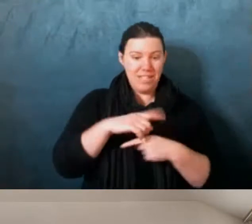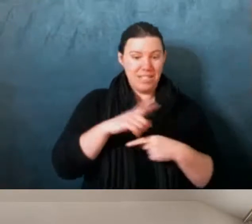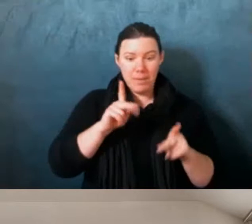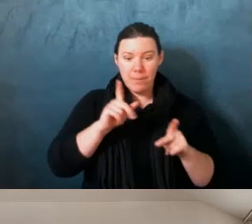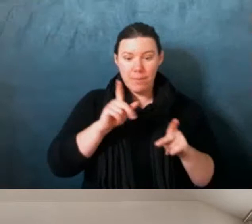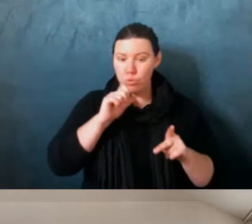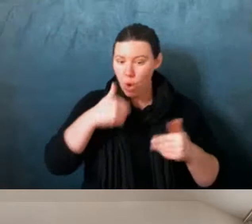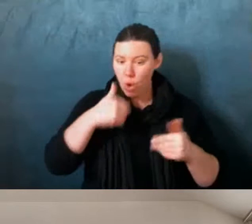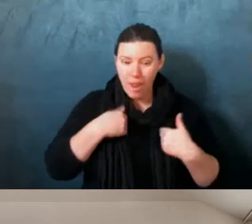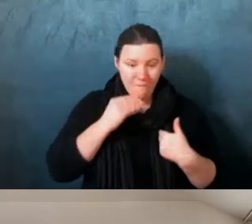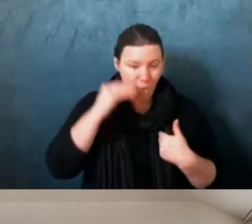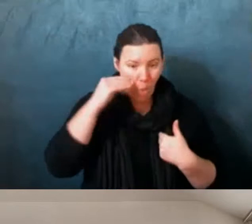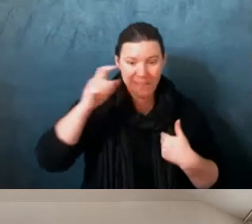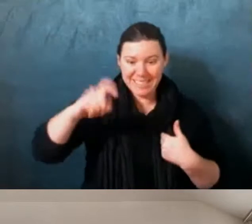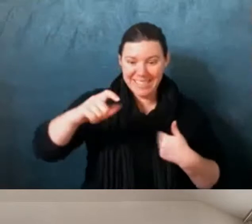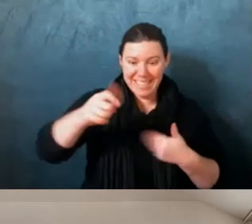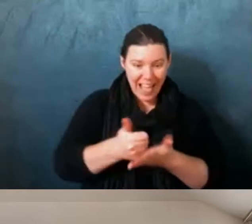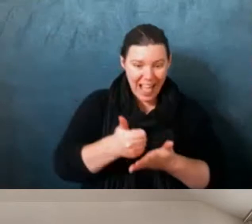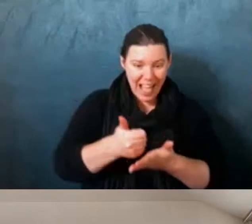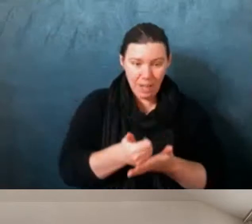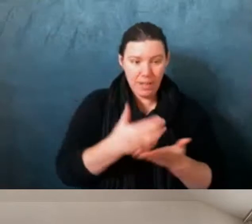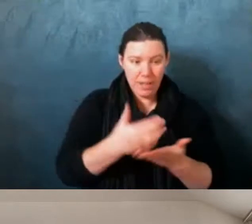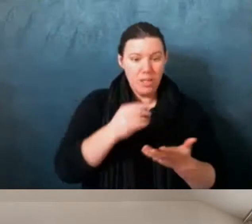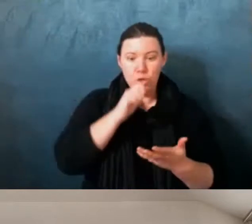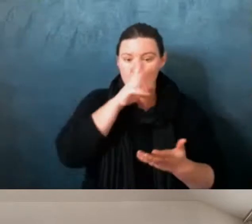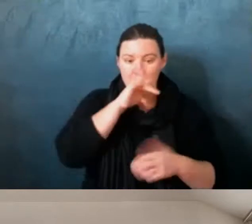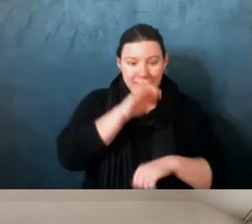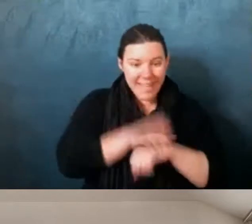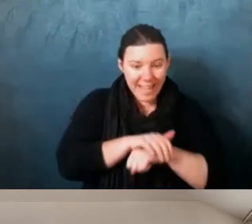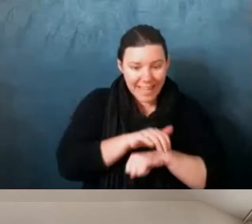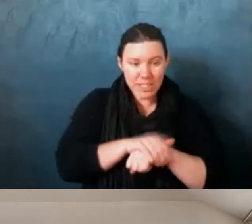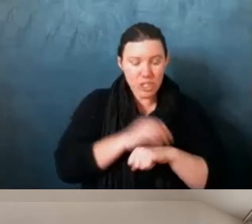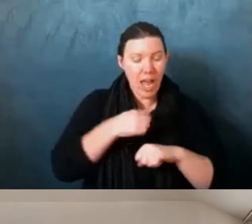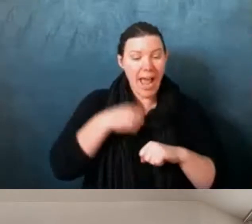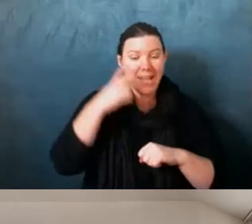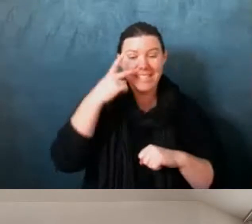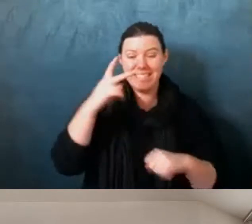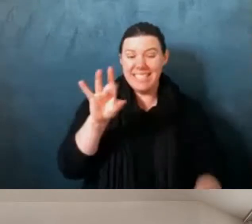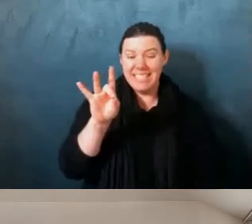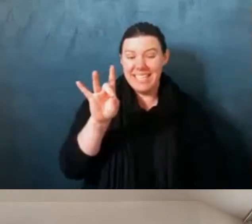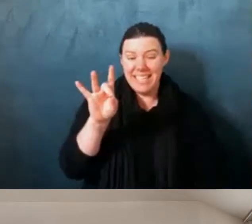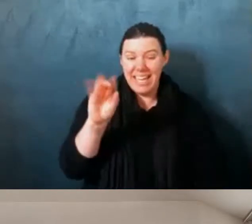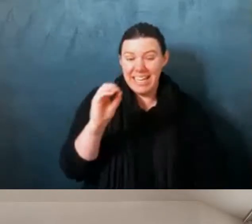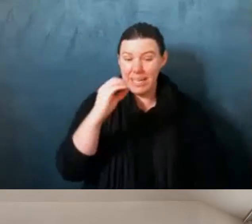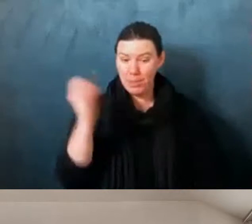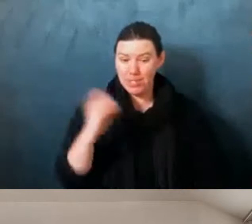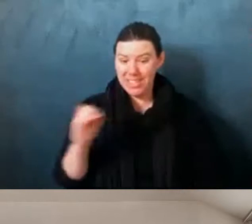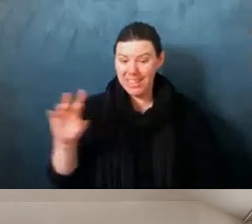that don't speak English as well, and we get every, I see 80% DSHS in my practice.